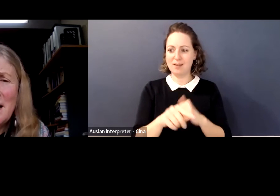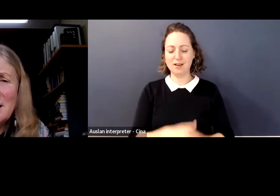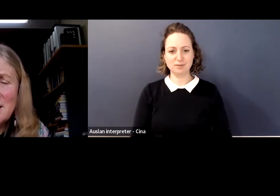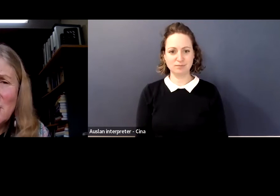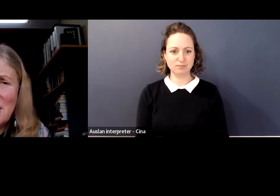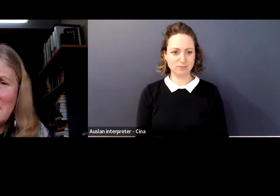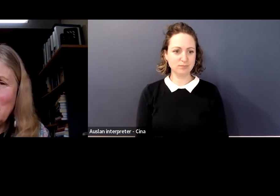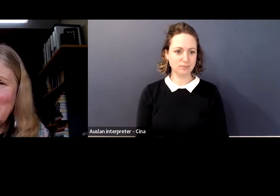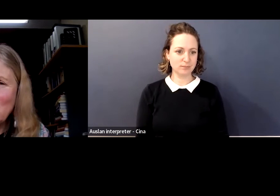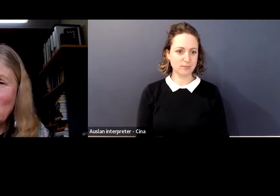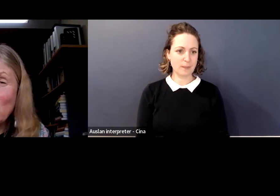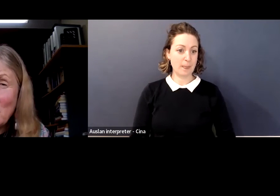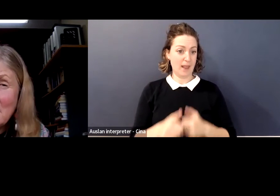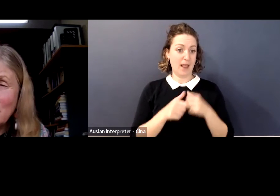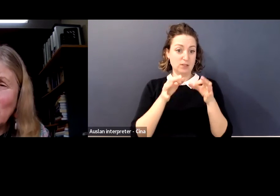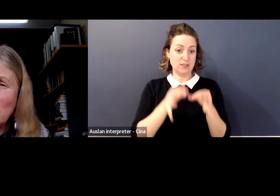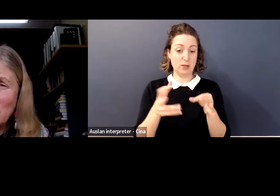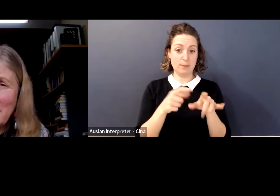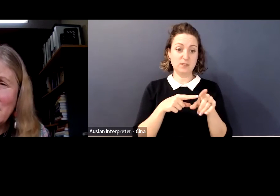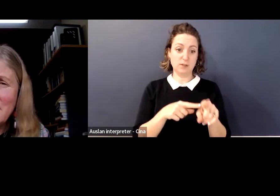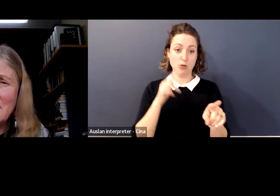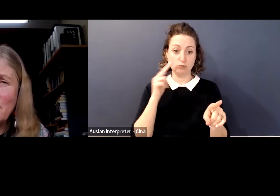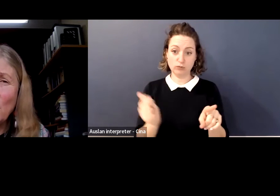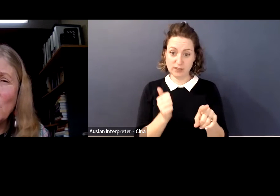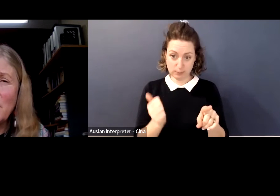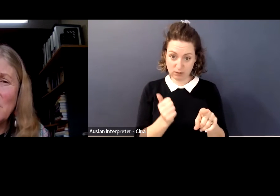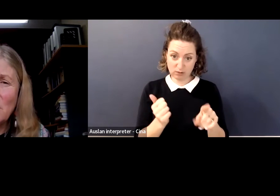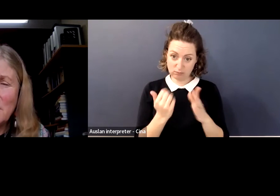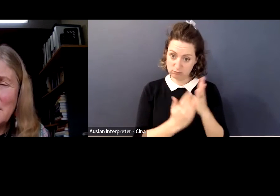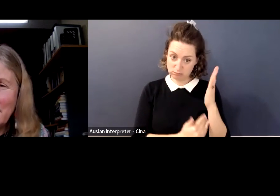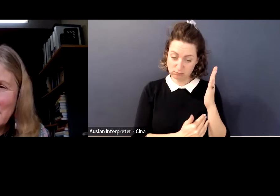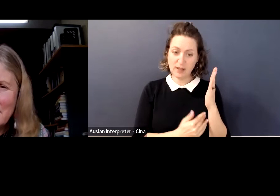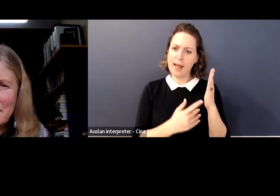Our decision has to be based on reasonable grounds and supported by documented evidence.